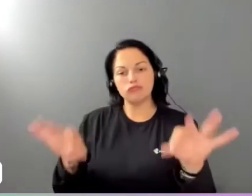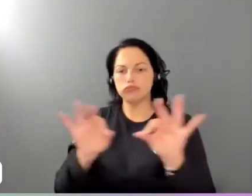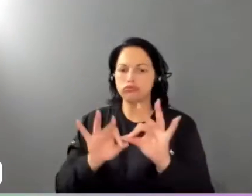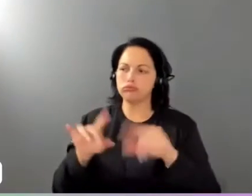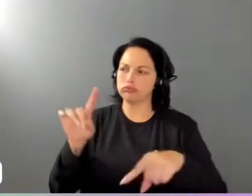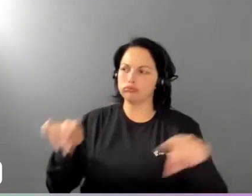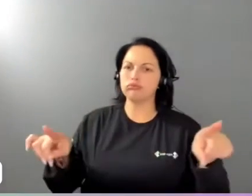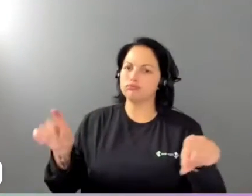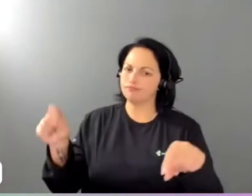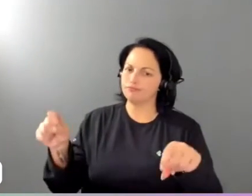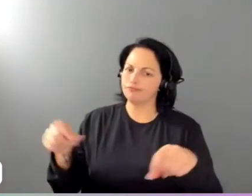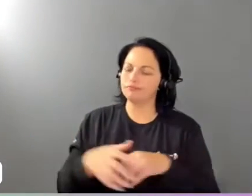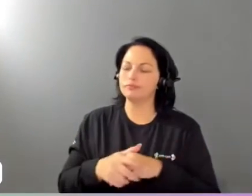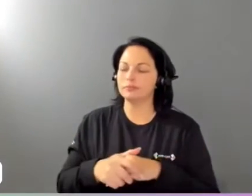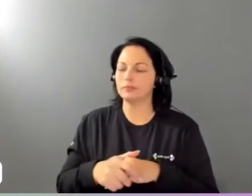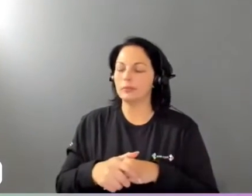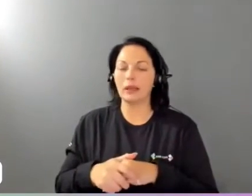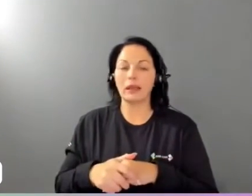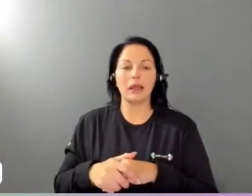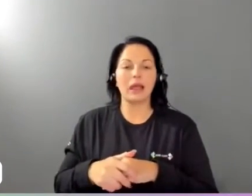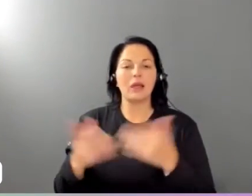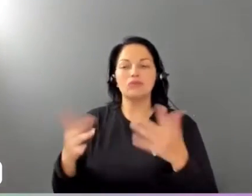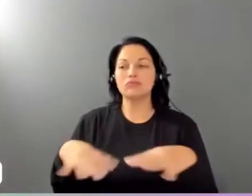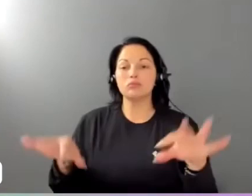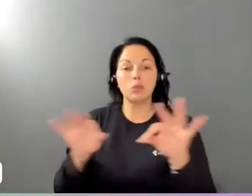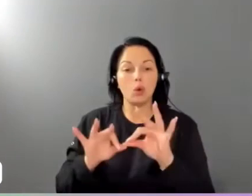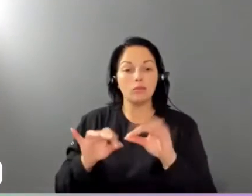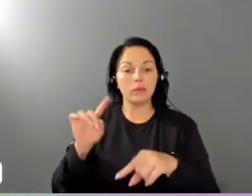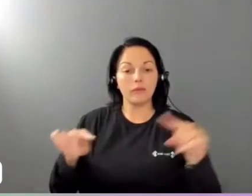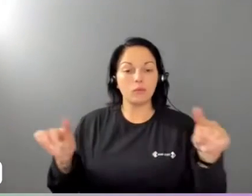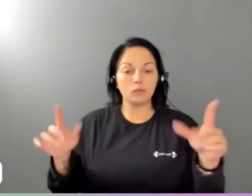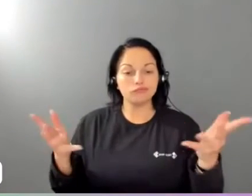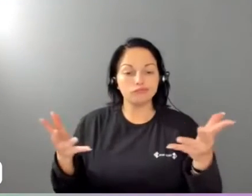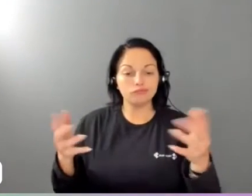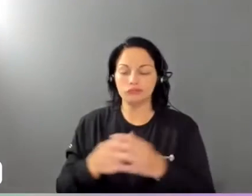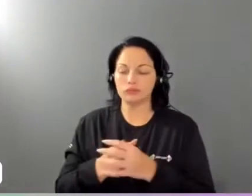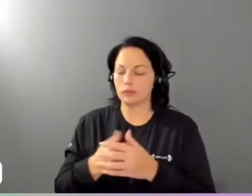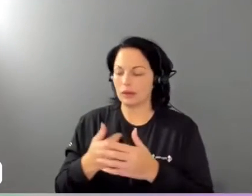we've spent a lot of time focused on. But really, they